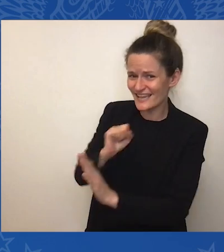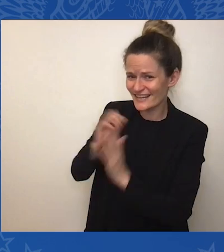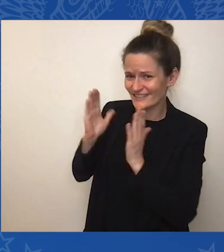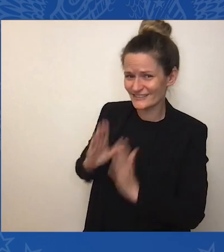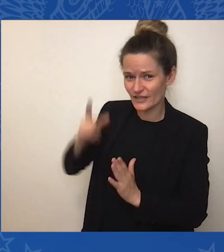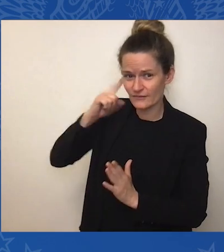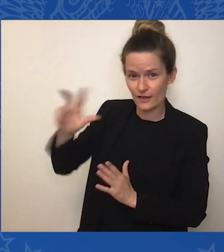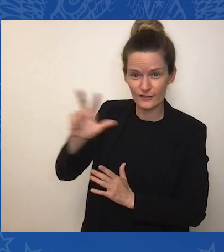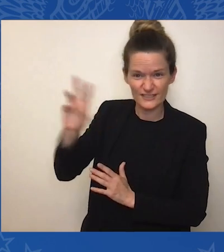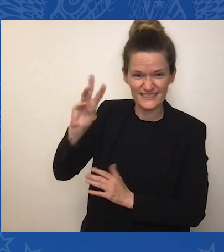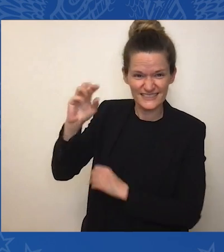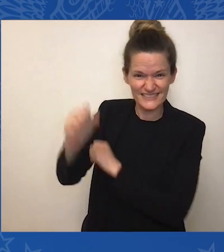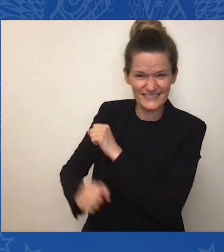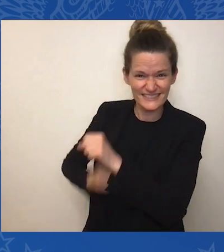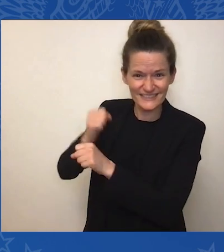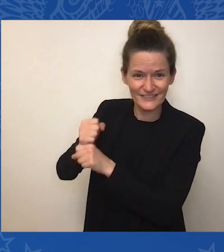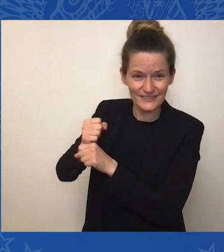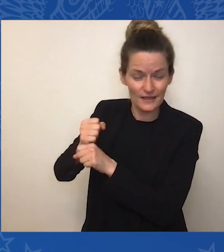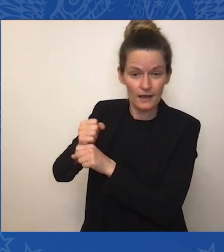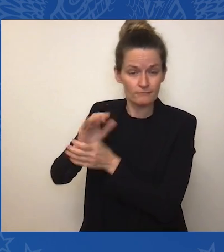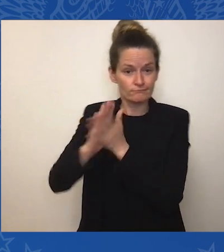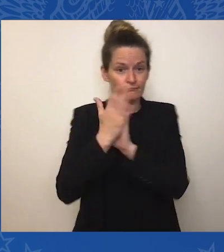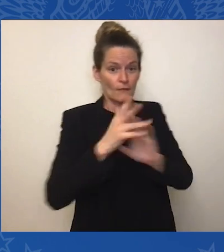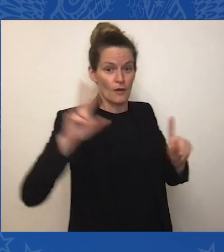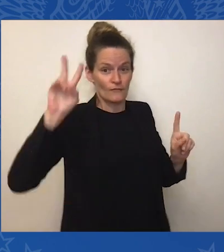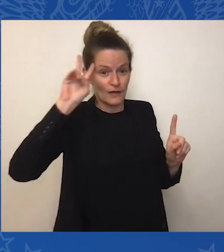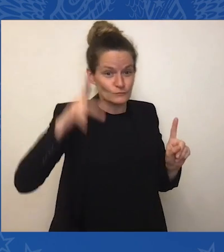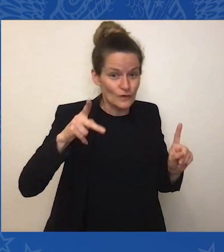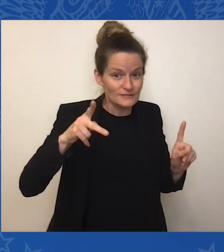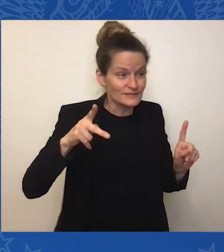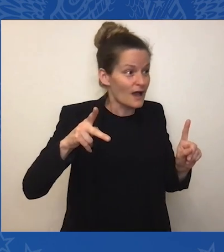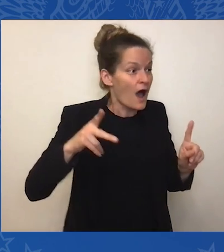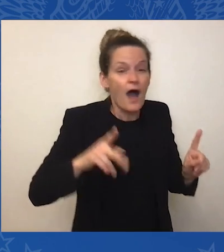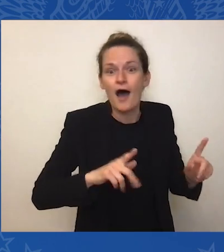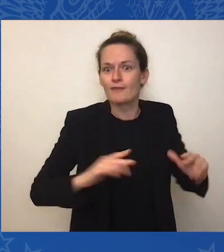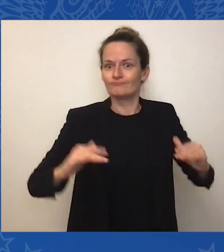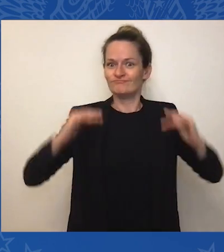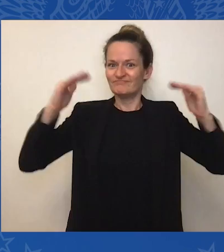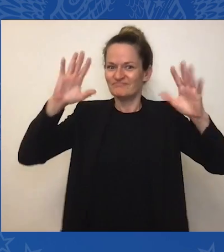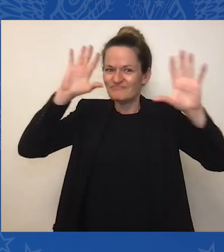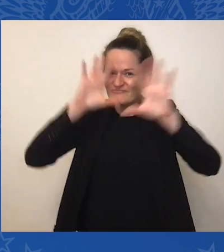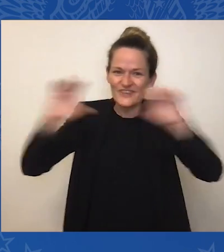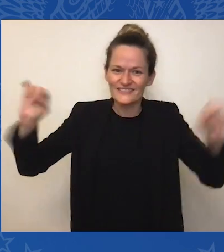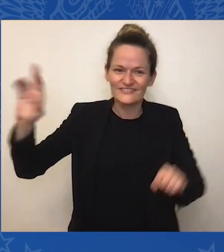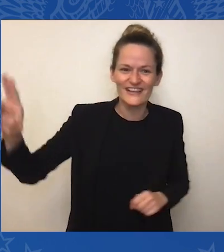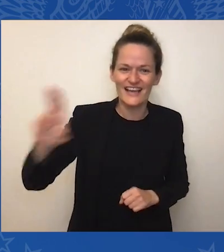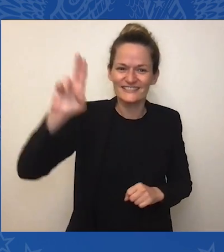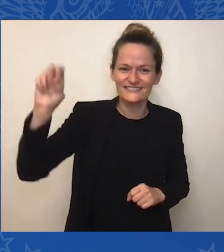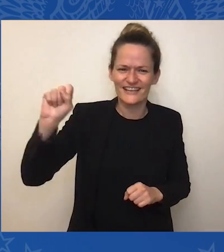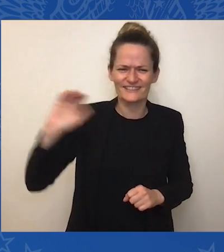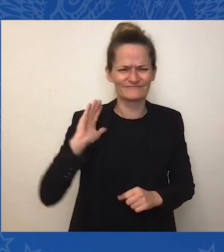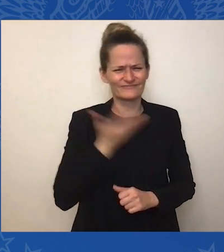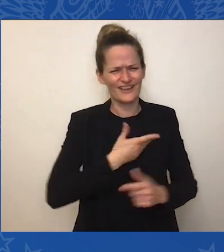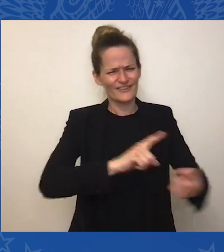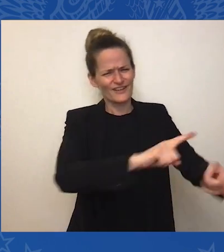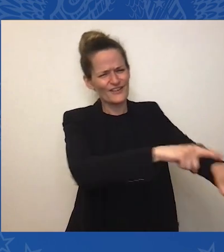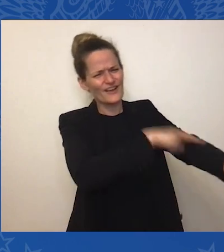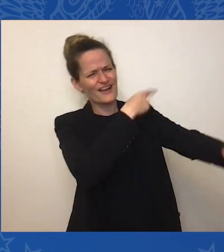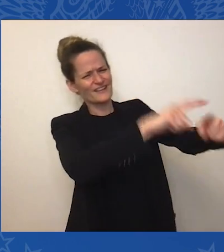and now the 46th president. He's a loyal friend of the University of Delaware. A graduate of the class of 1965.